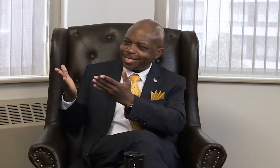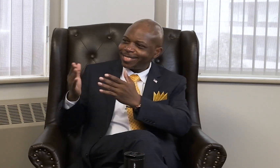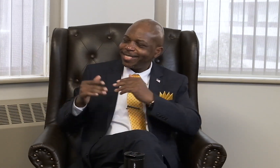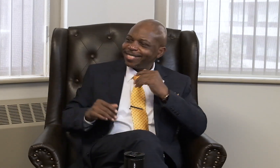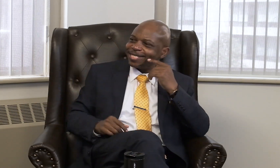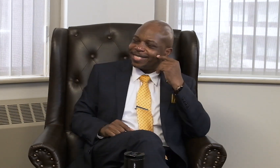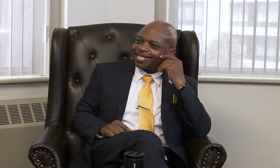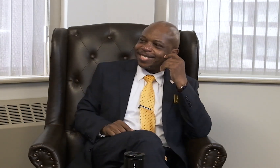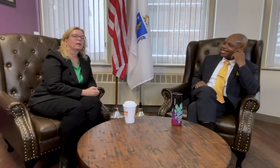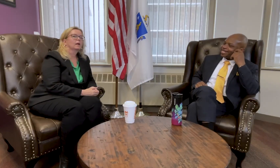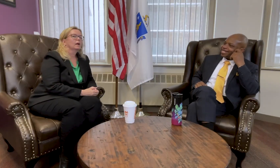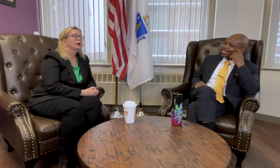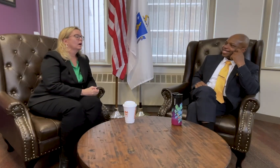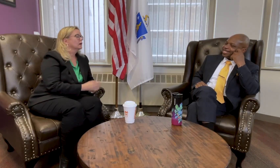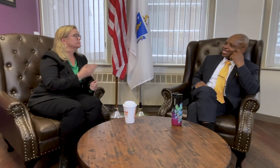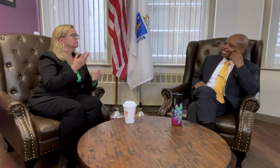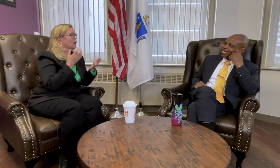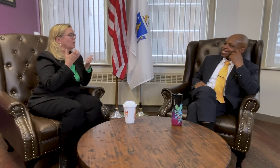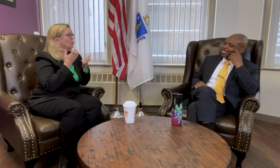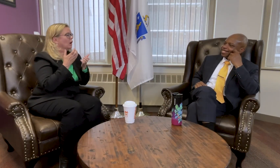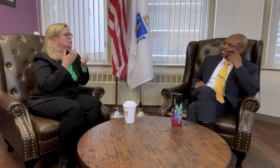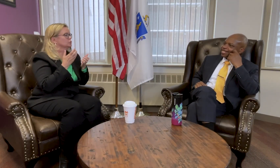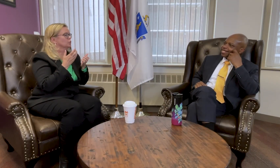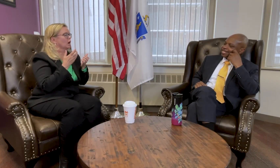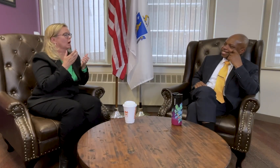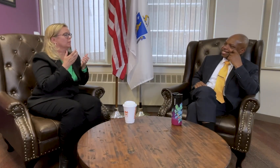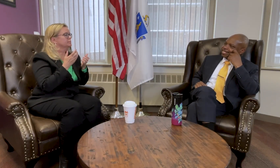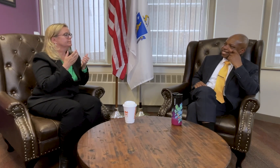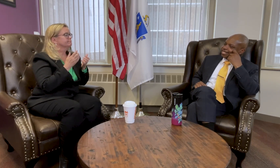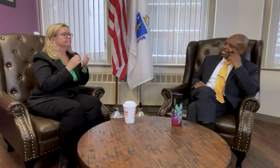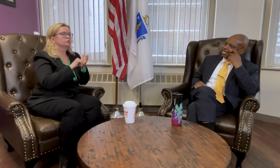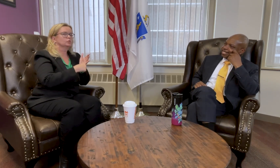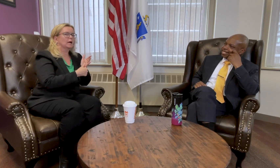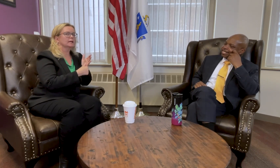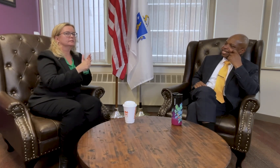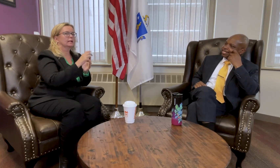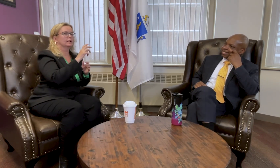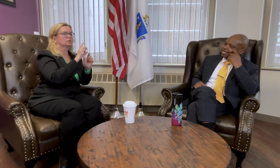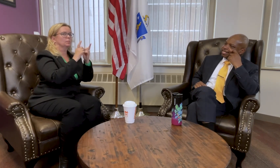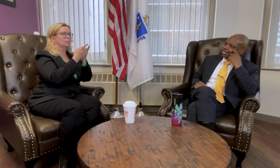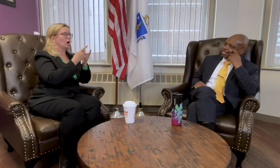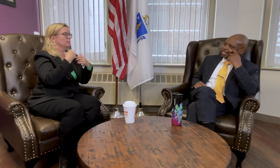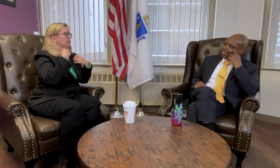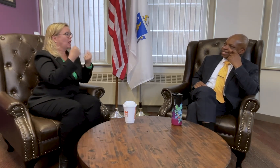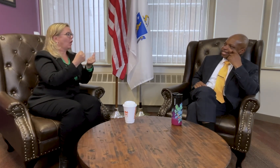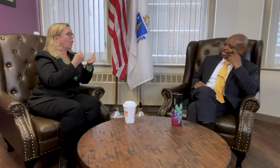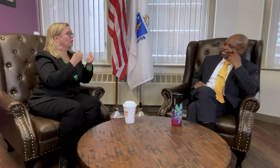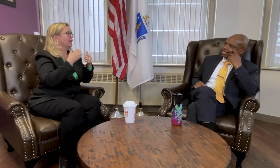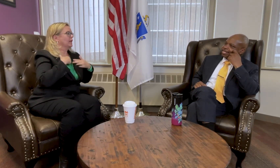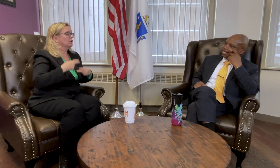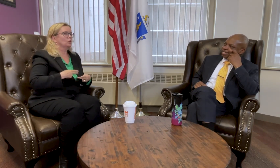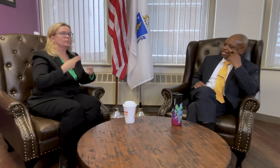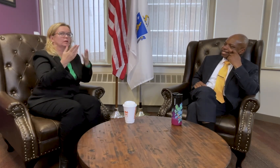[ALISON] I want to highlight the Health and Human Services Office for